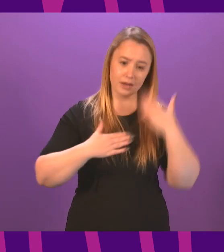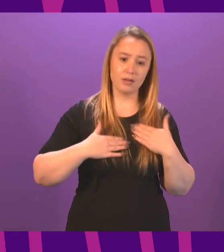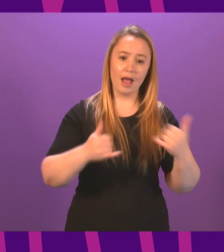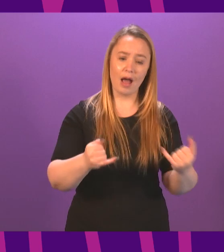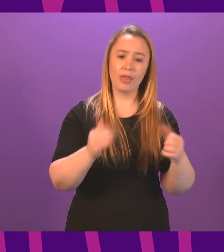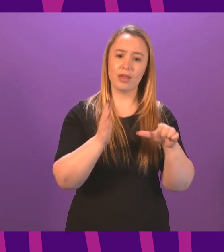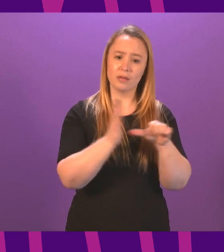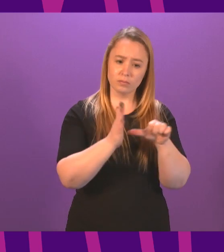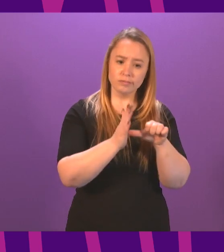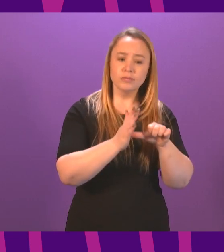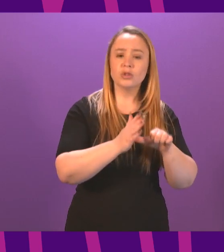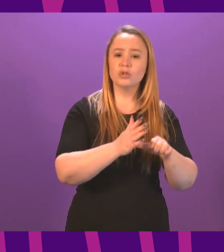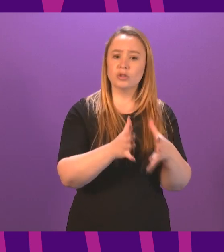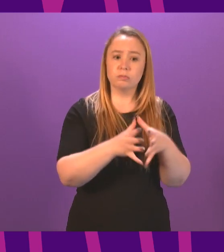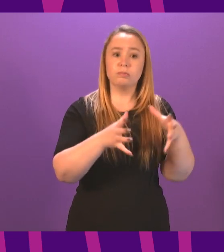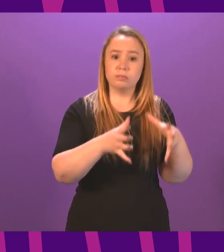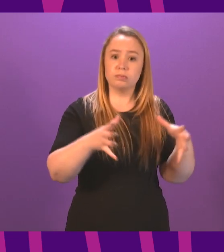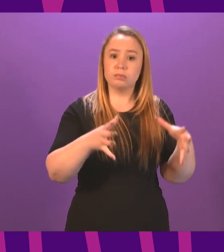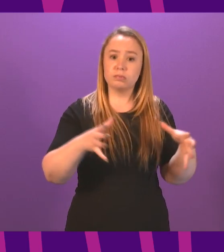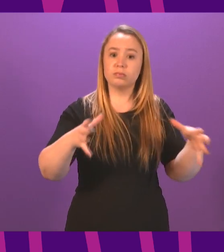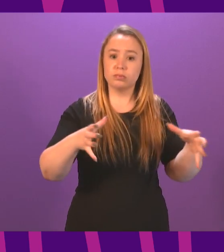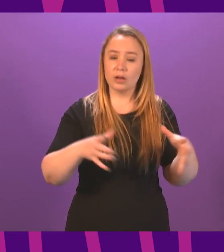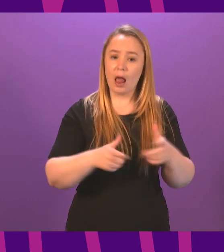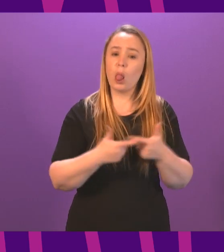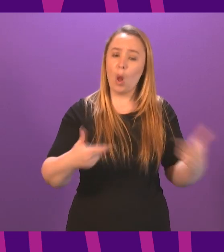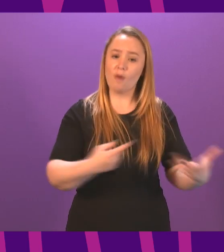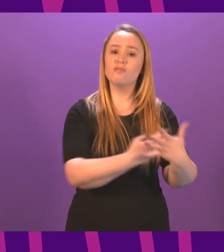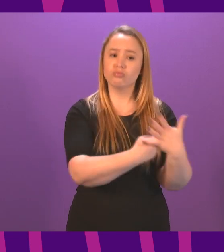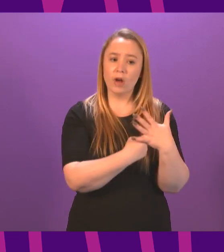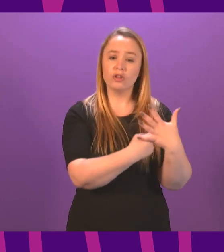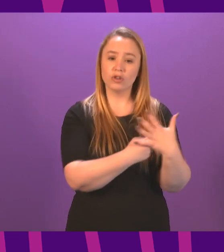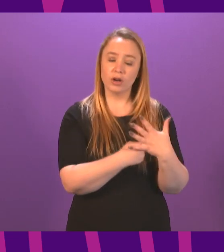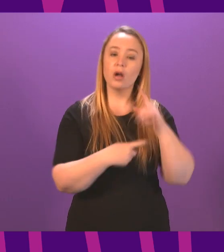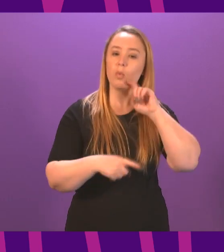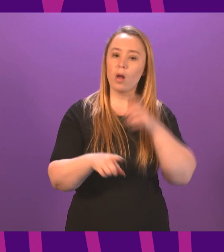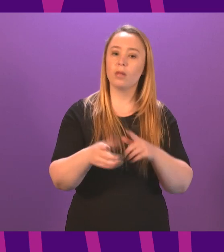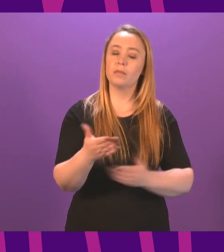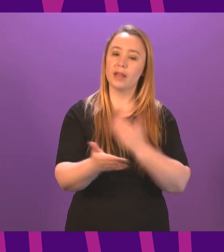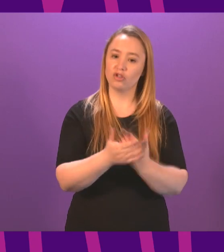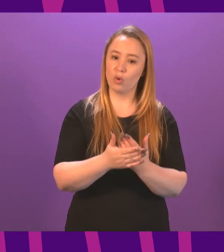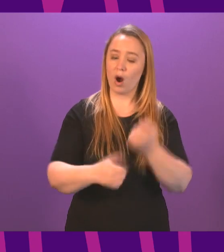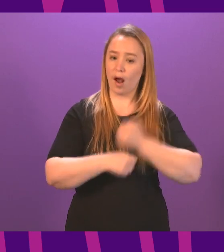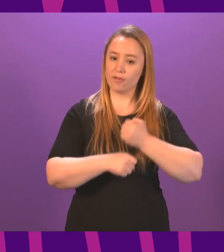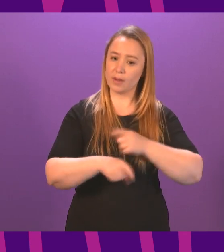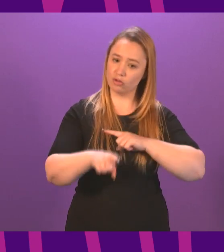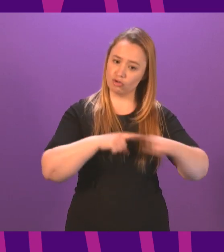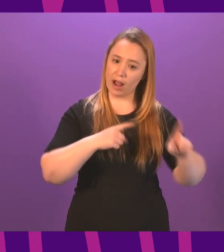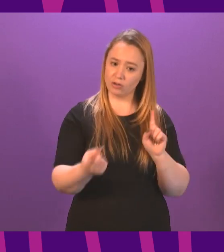that those public servants are working under. We will continue to ensure that we are doing everything that we can to respond to that. Willie Rennie: I can assure the First Minister that that